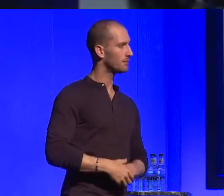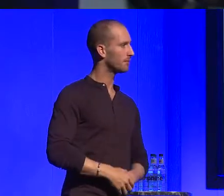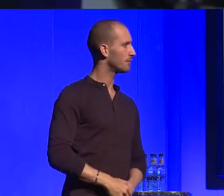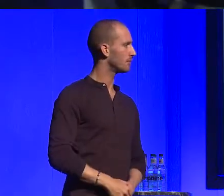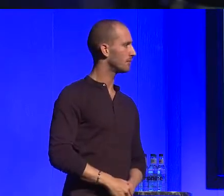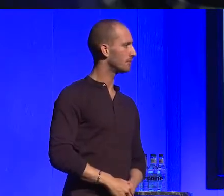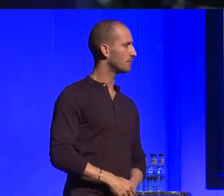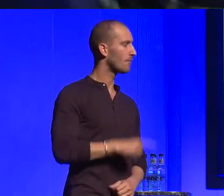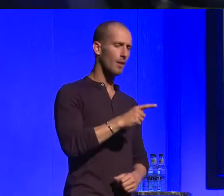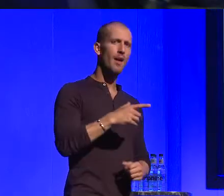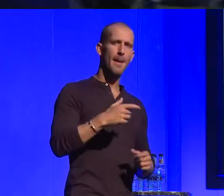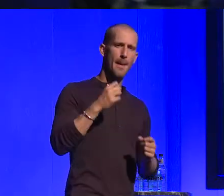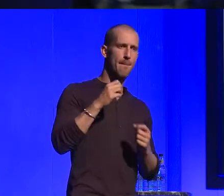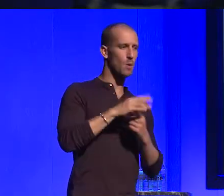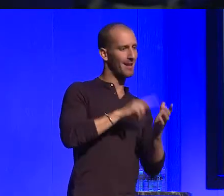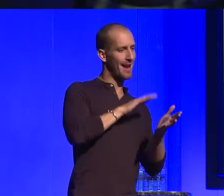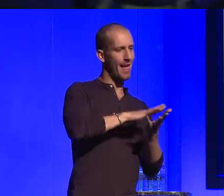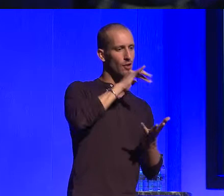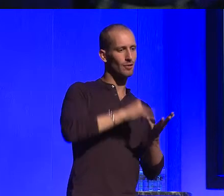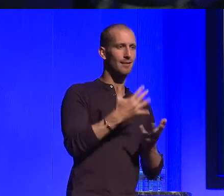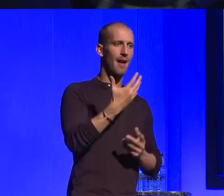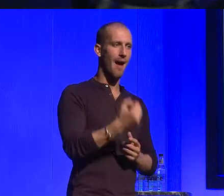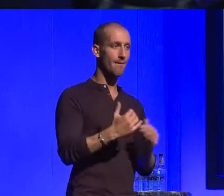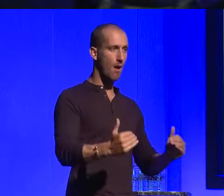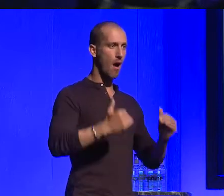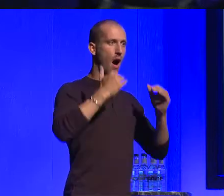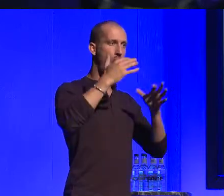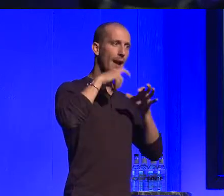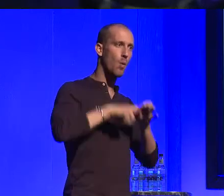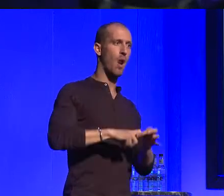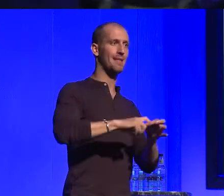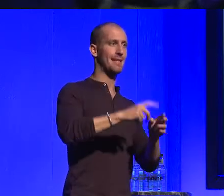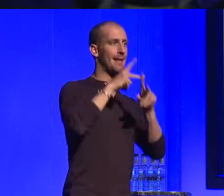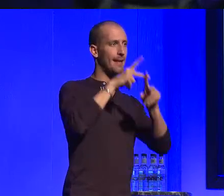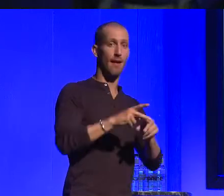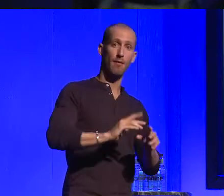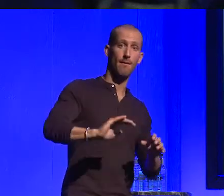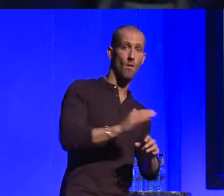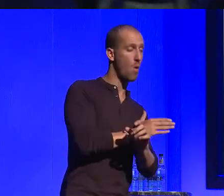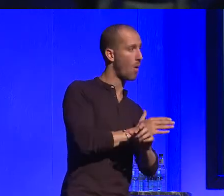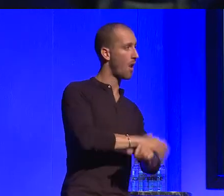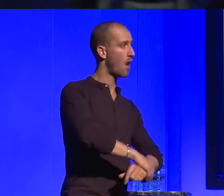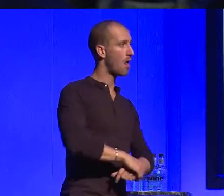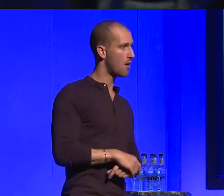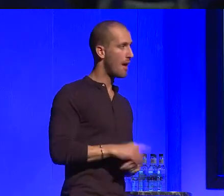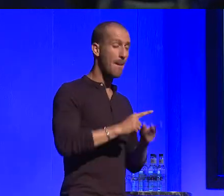quality care for all, and because of that, the use of transparency, patient participation and public participation is fundamental.